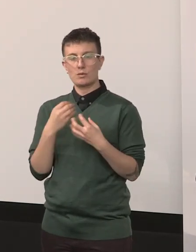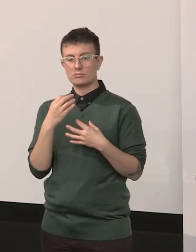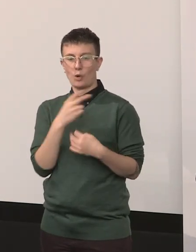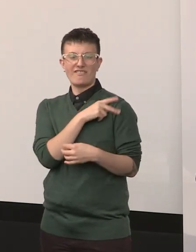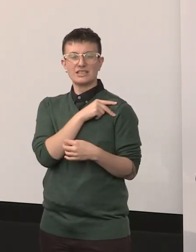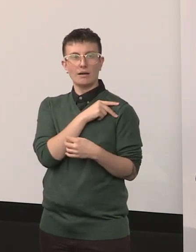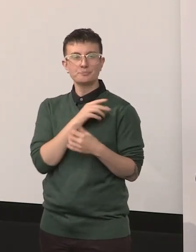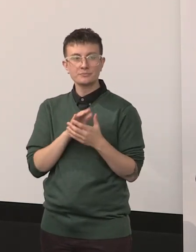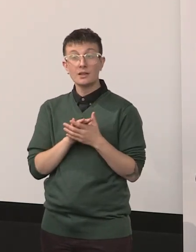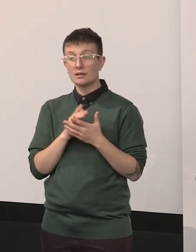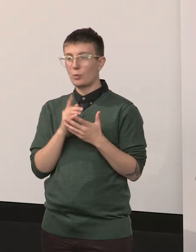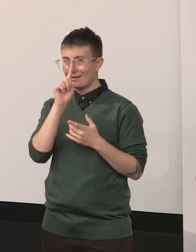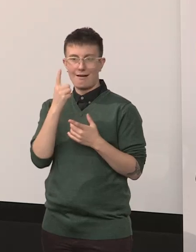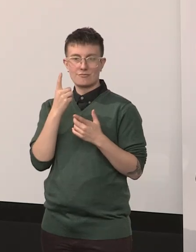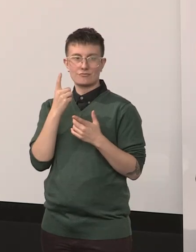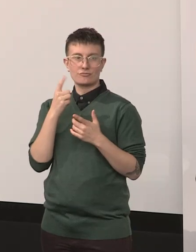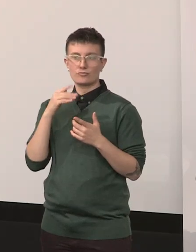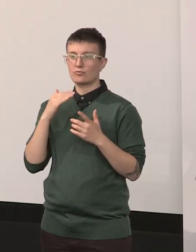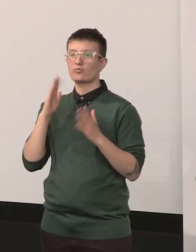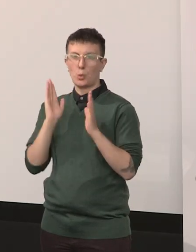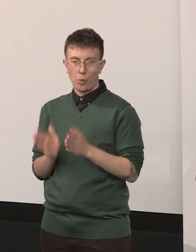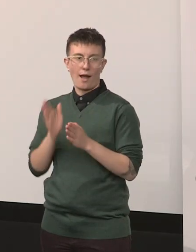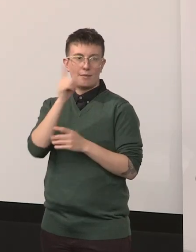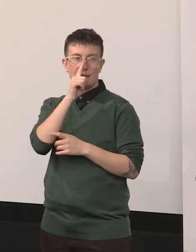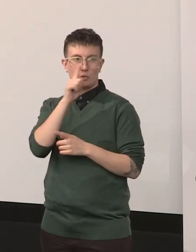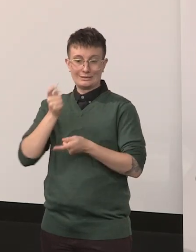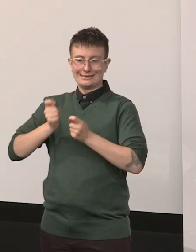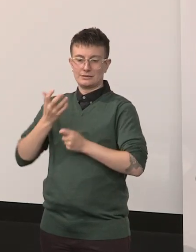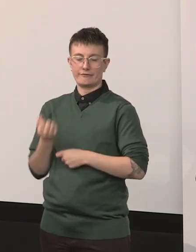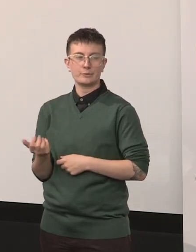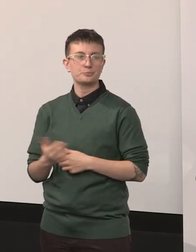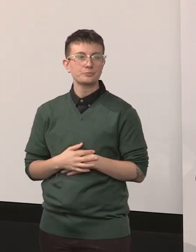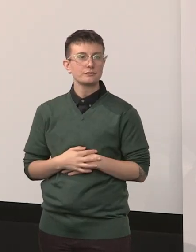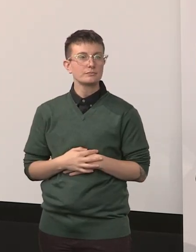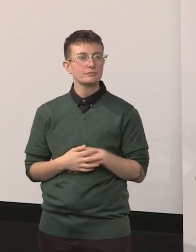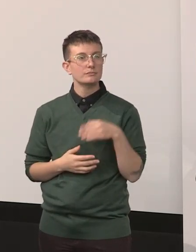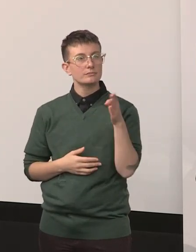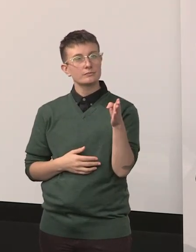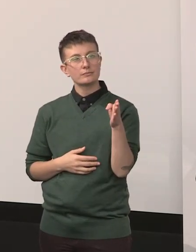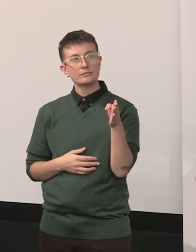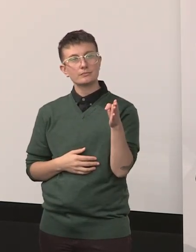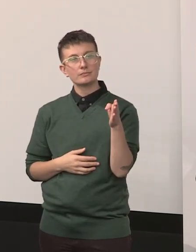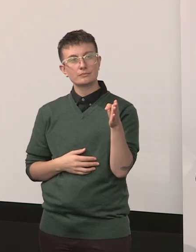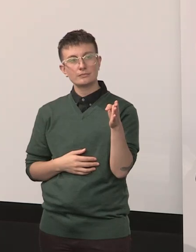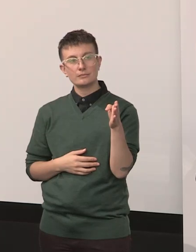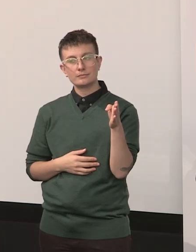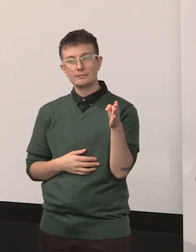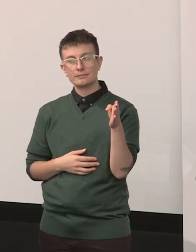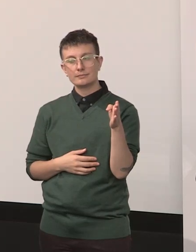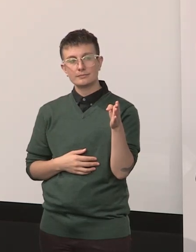name as the National Medical Officer of Health, they can be required to be tested, so we've made that really clear.